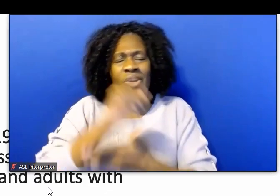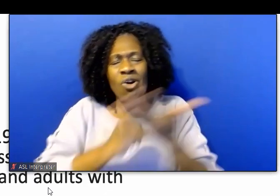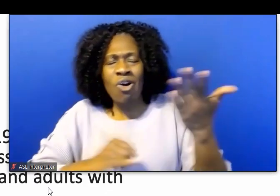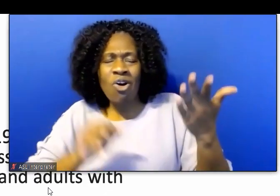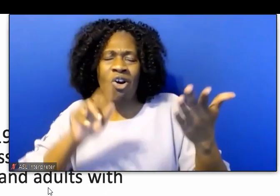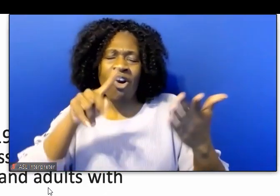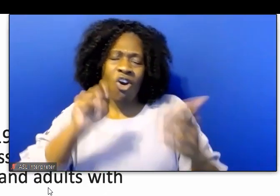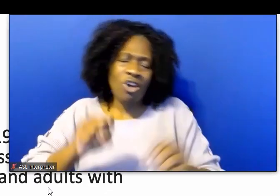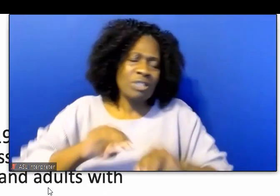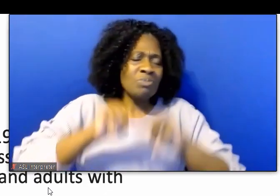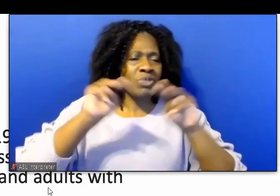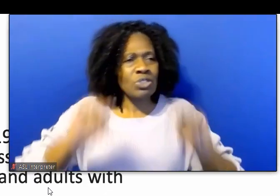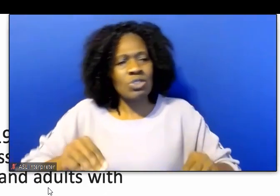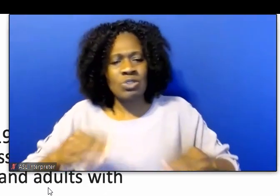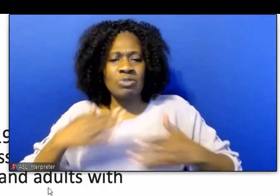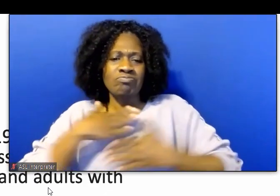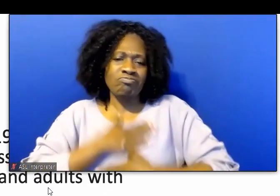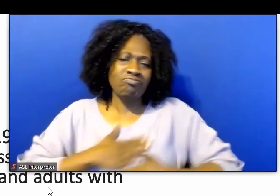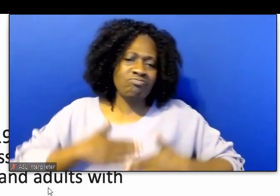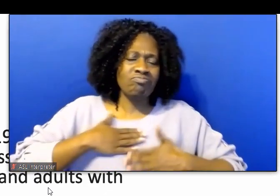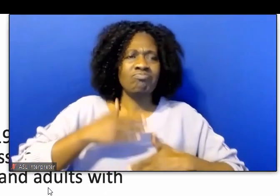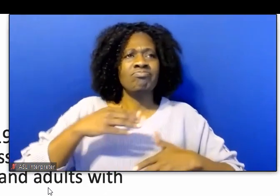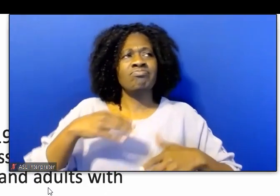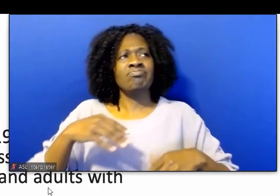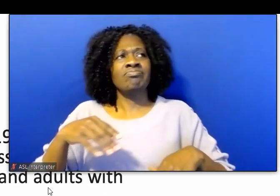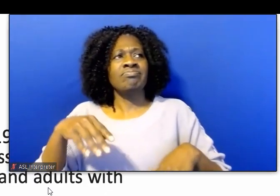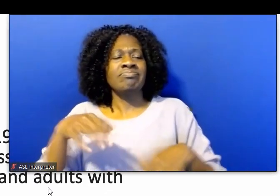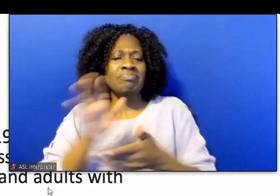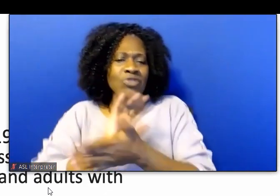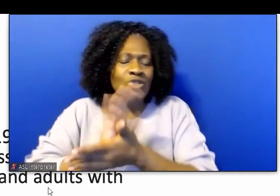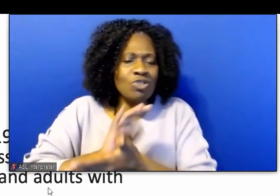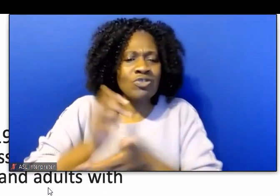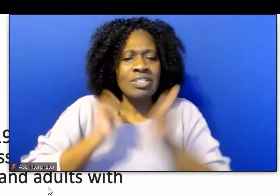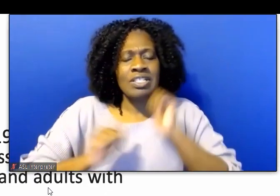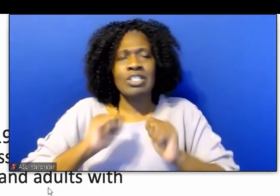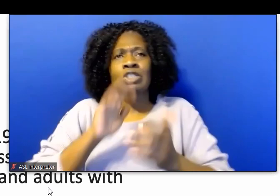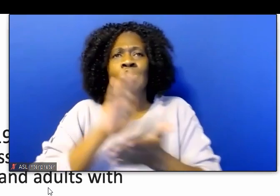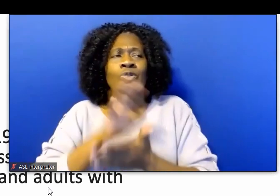galleries, theaters, arts education, school age programs